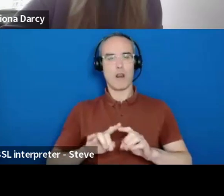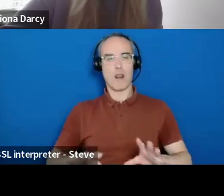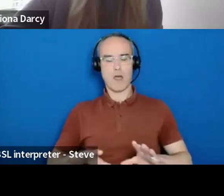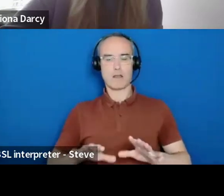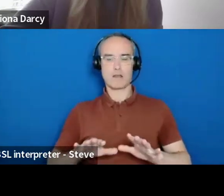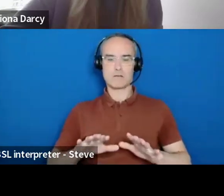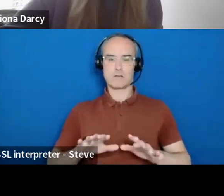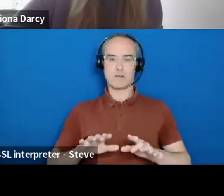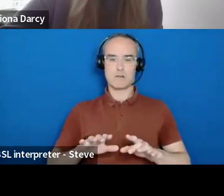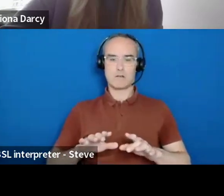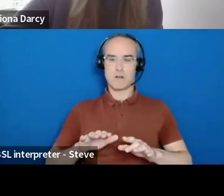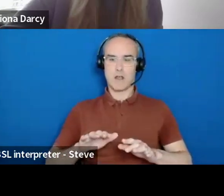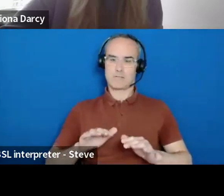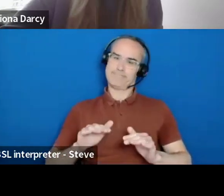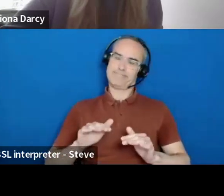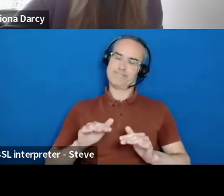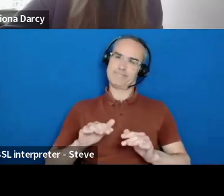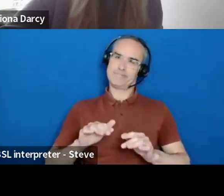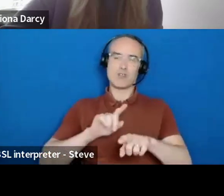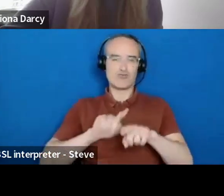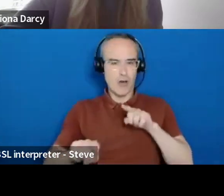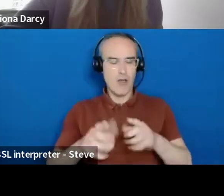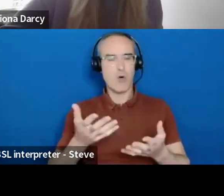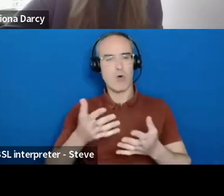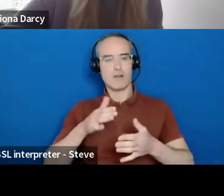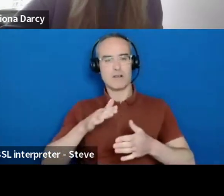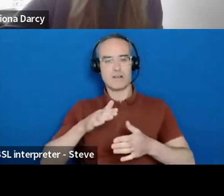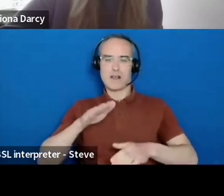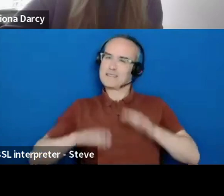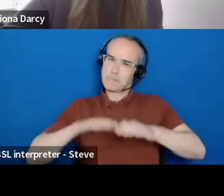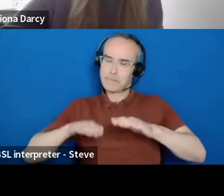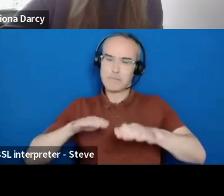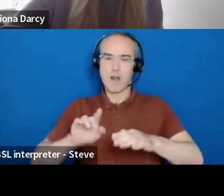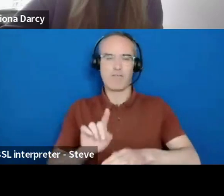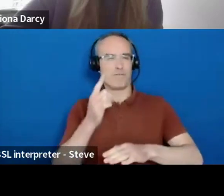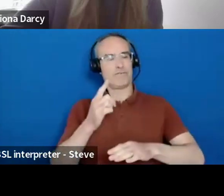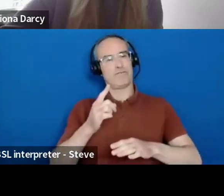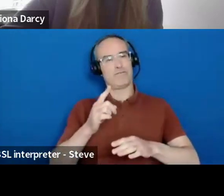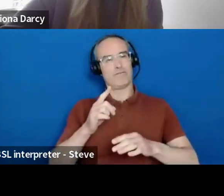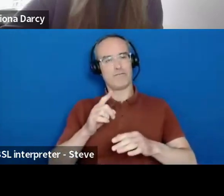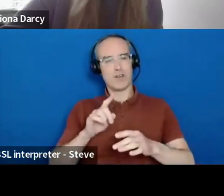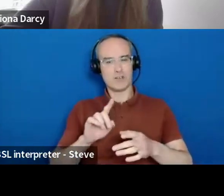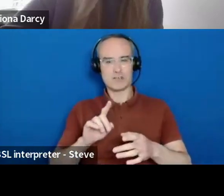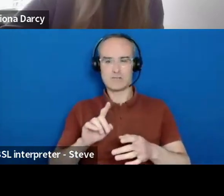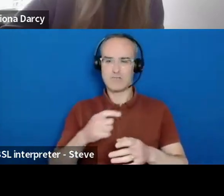a school governor board or any, does anyone just want to come in now with any other advice or thoughts?